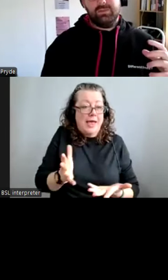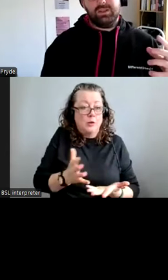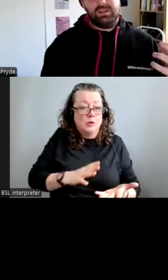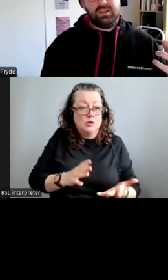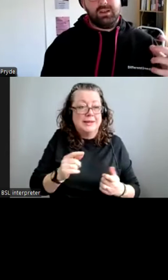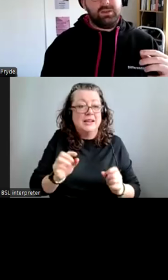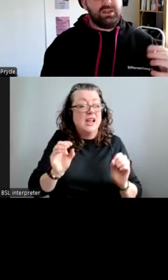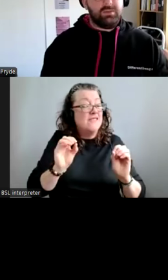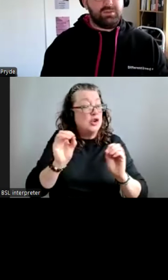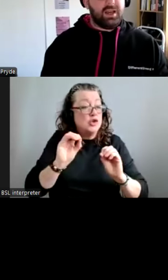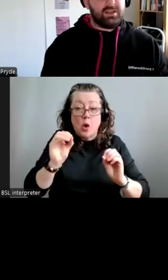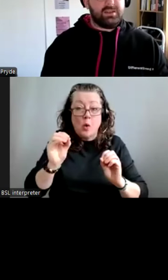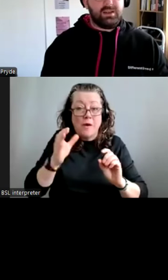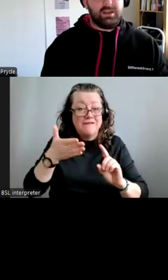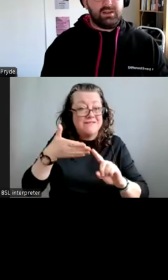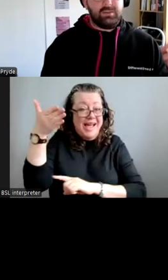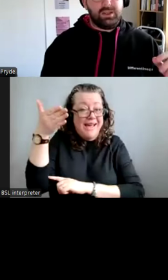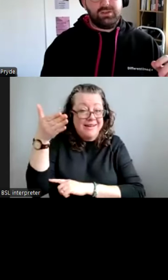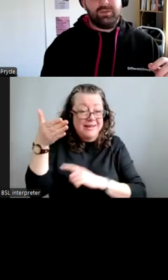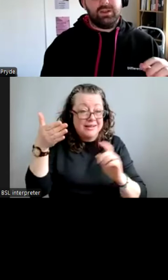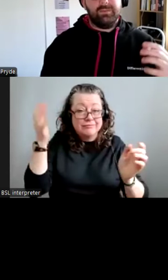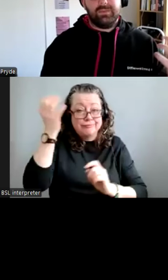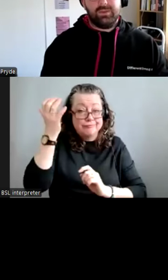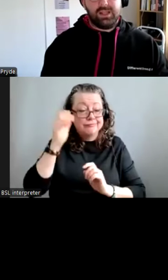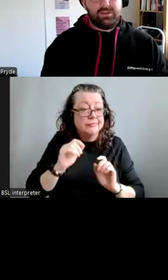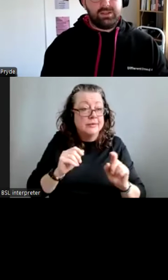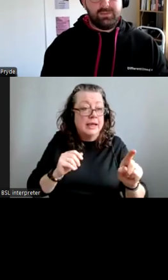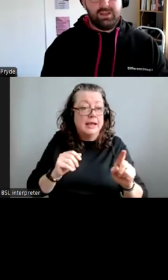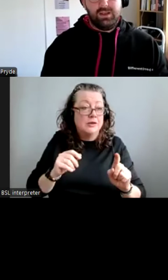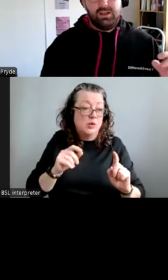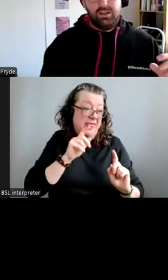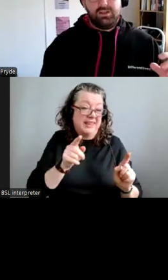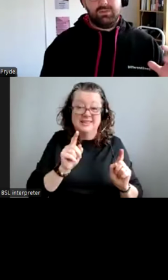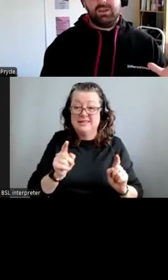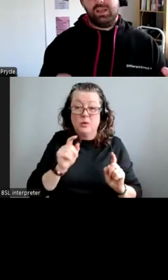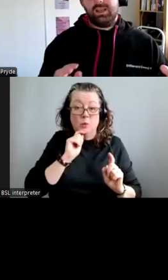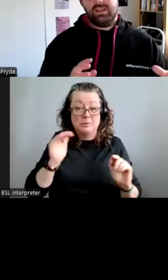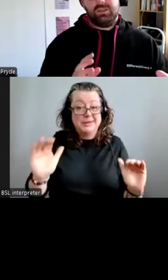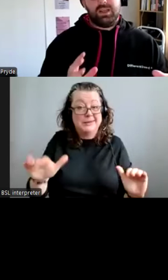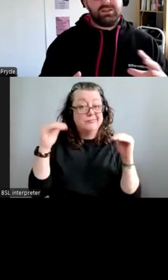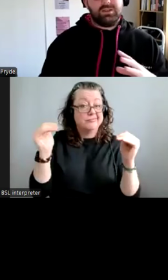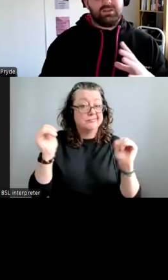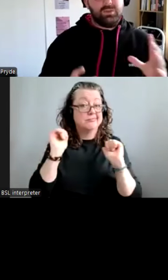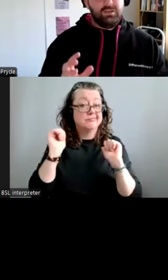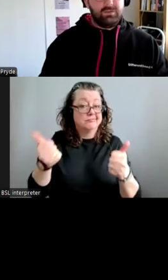but we can see that if we did that would pass AA and AAA level standards. Really, that's how we test across WAVE.